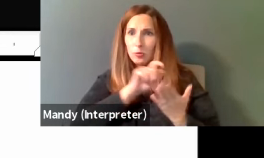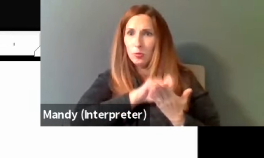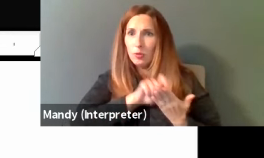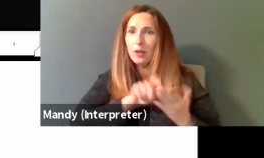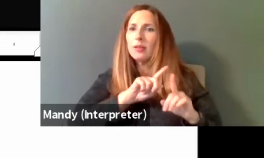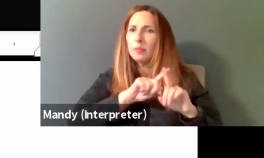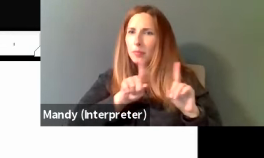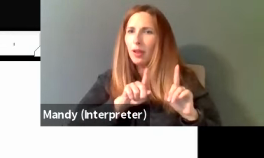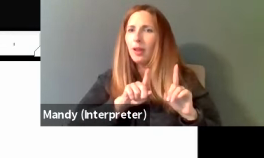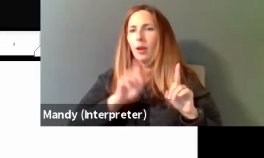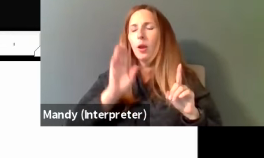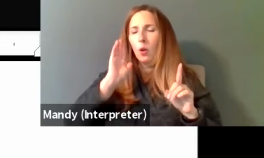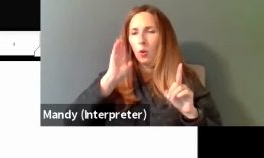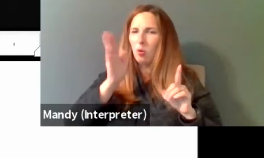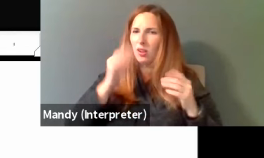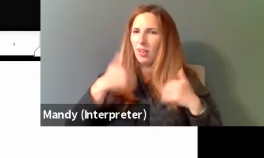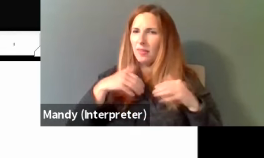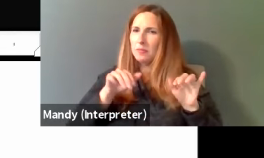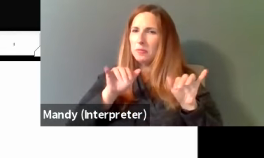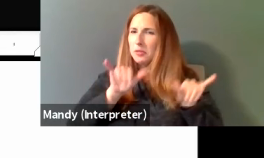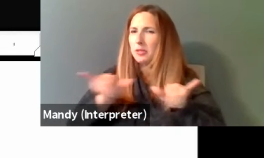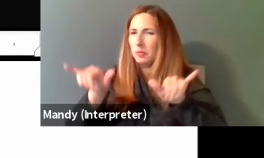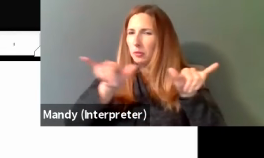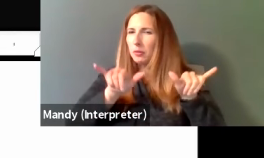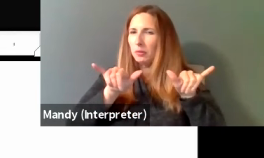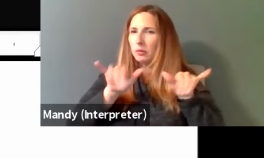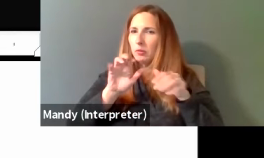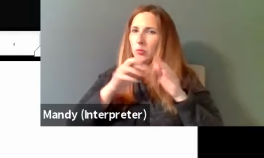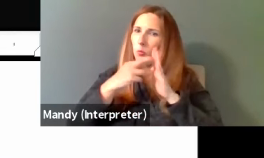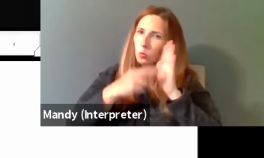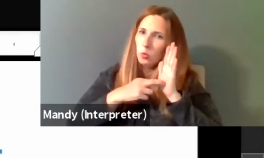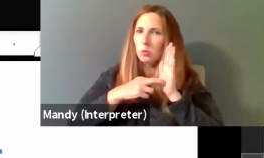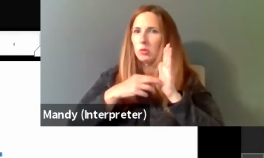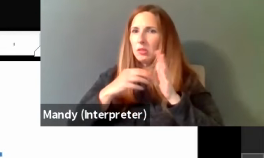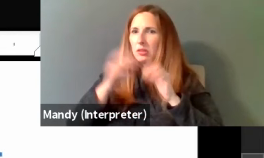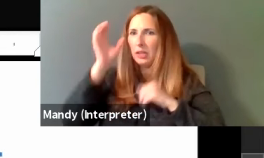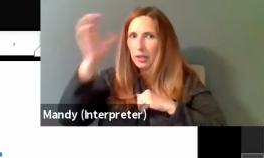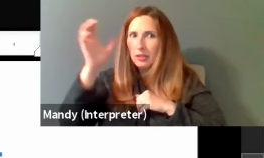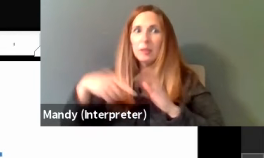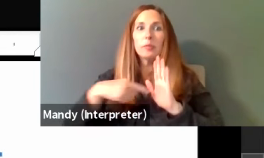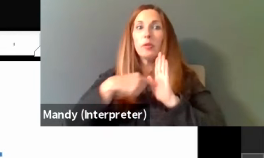Because again, they're stemming from a compliance document. So you'll get familiar with needs assessment.